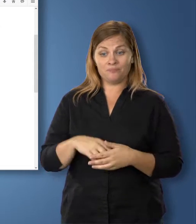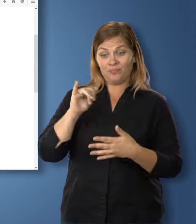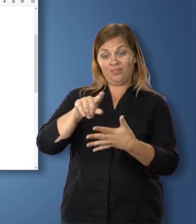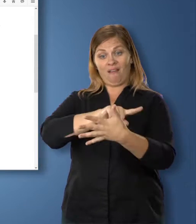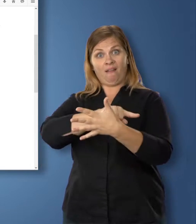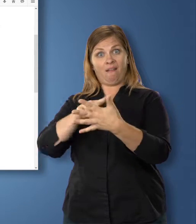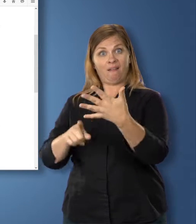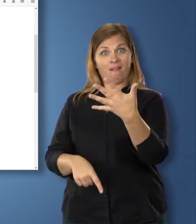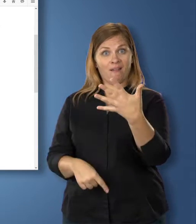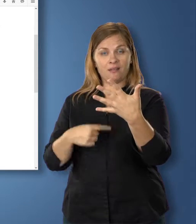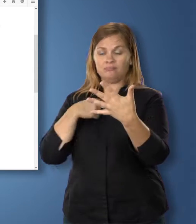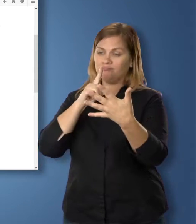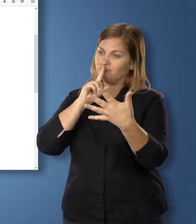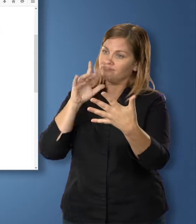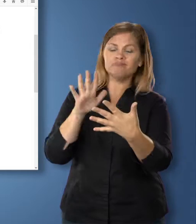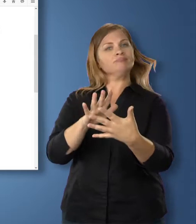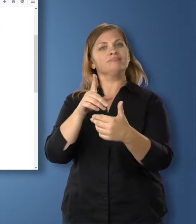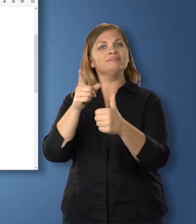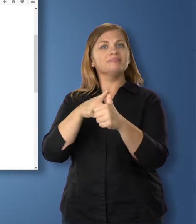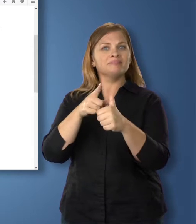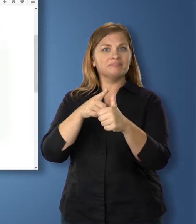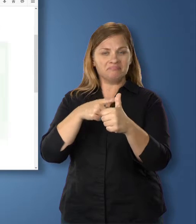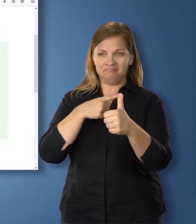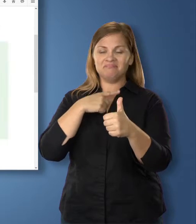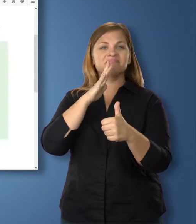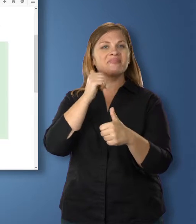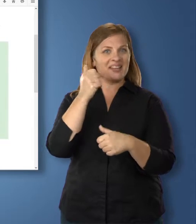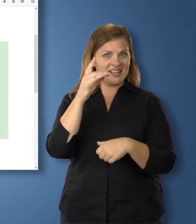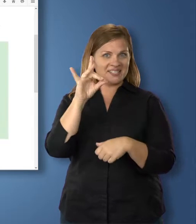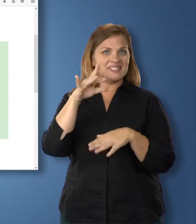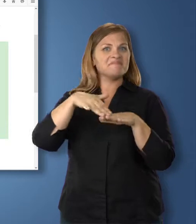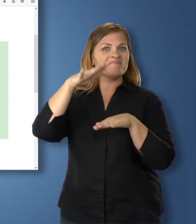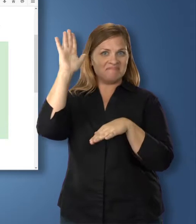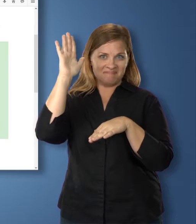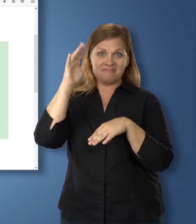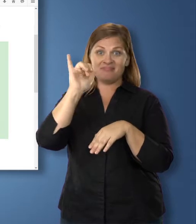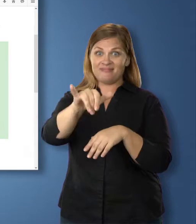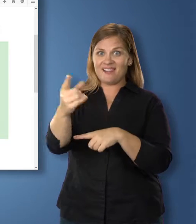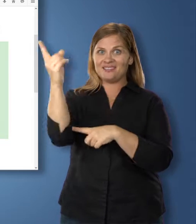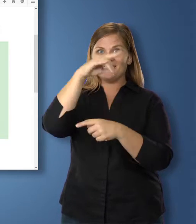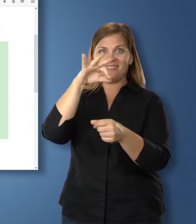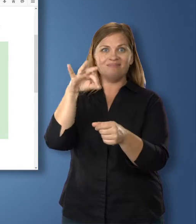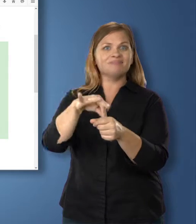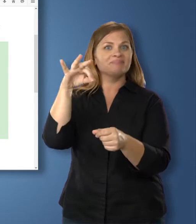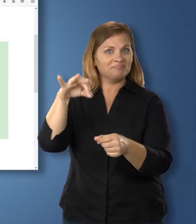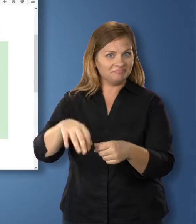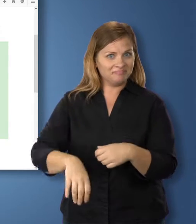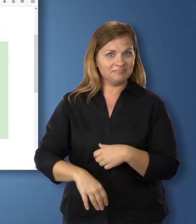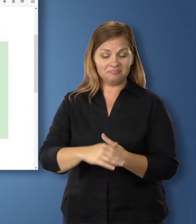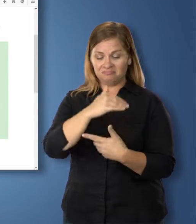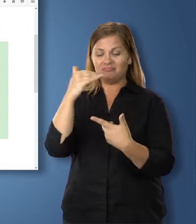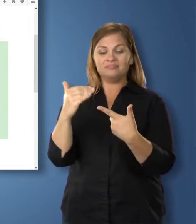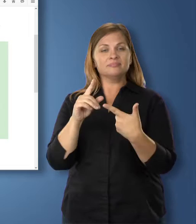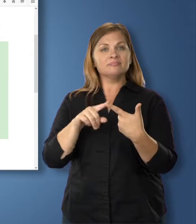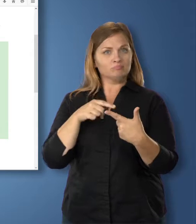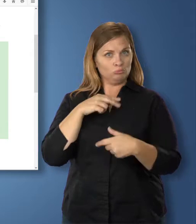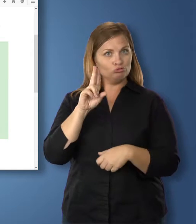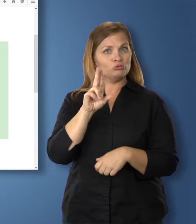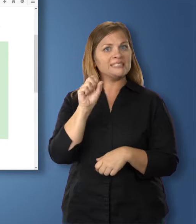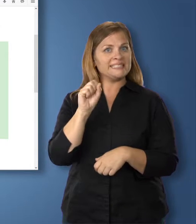There is the oath that you need to sign. It says I certify that I: will be at least 18 years old on Election Day;